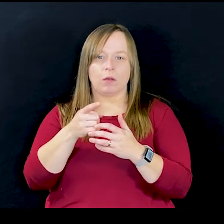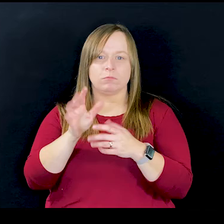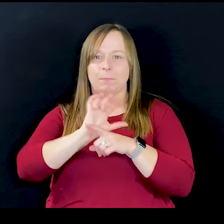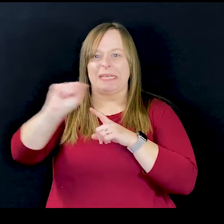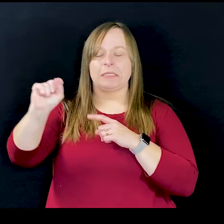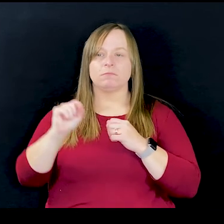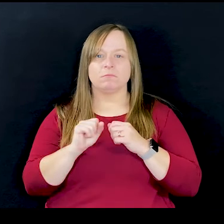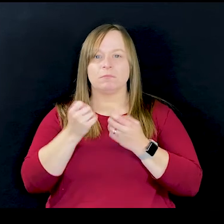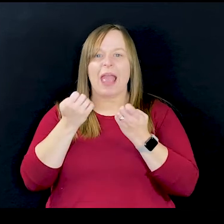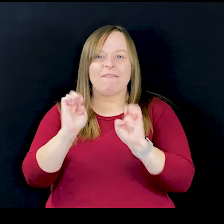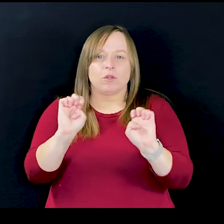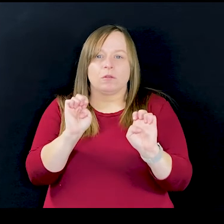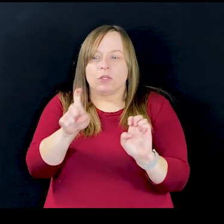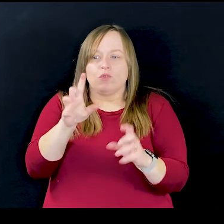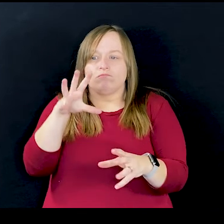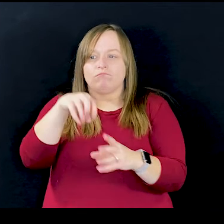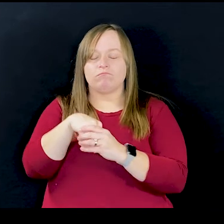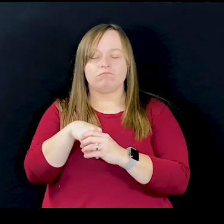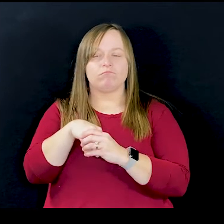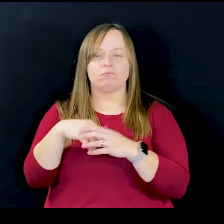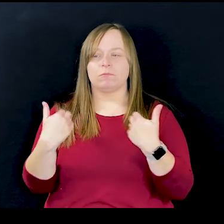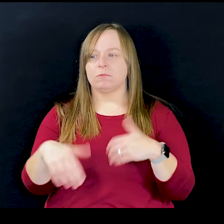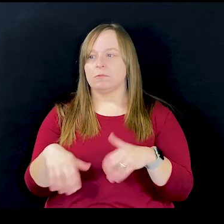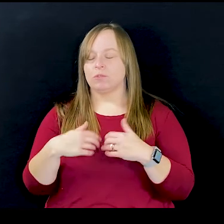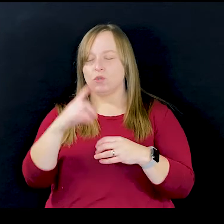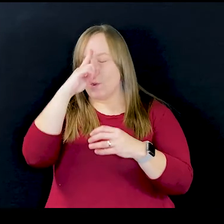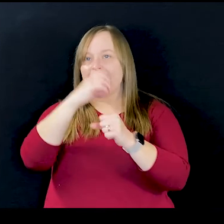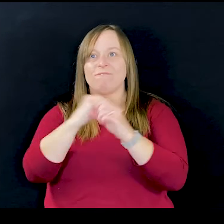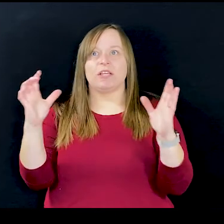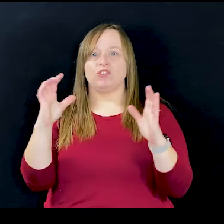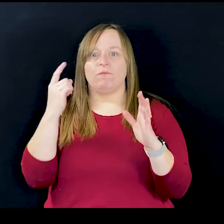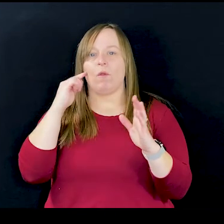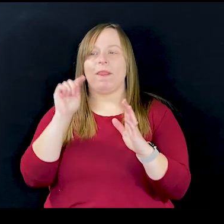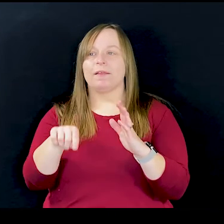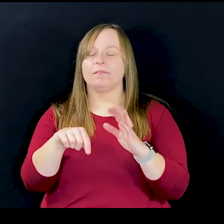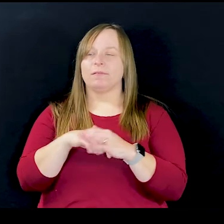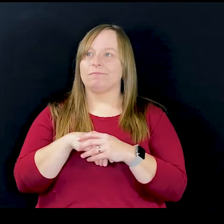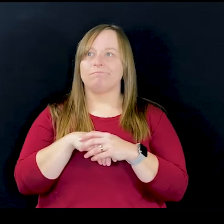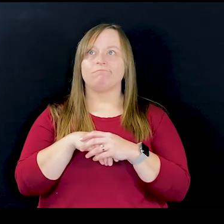and you are. The effort that you put in, you had a vision for this.